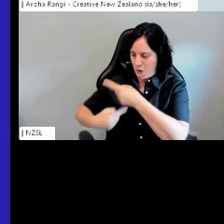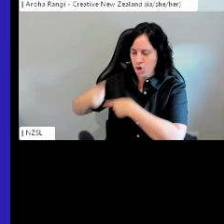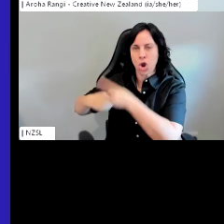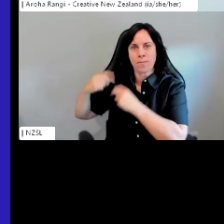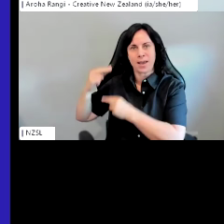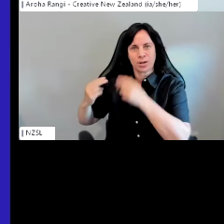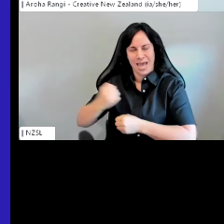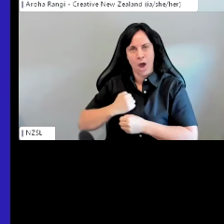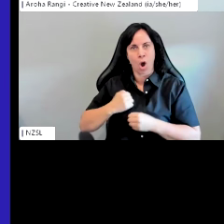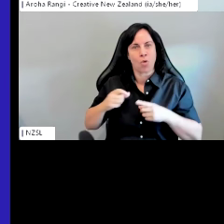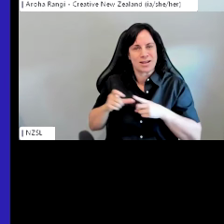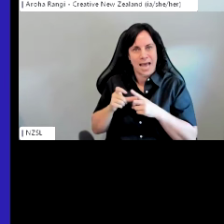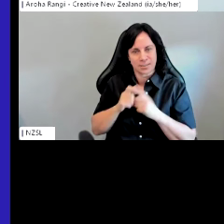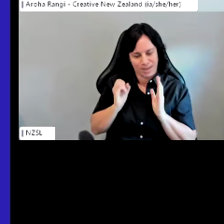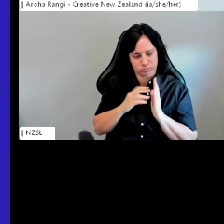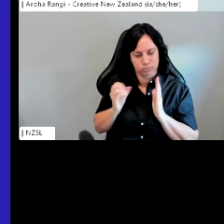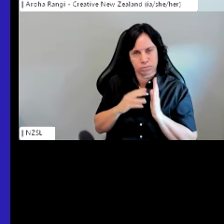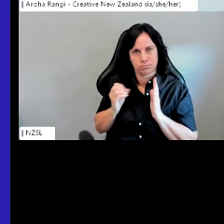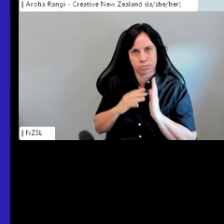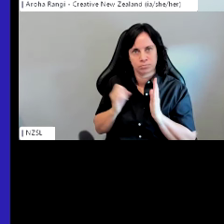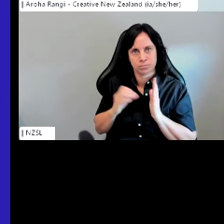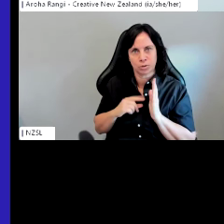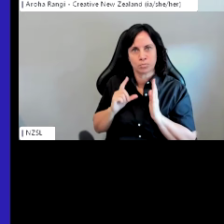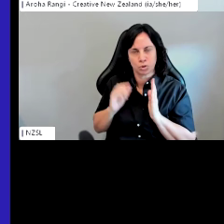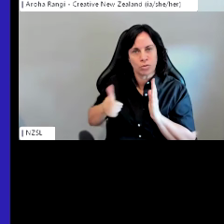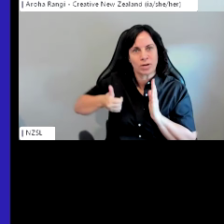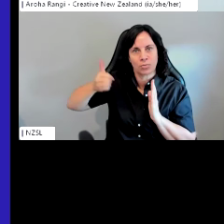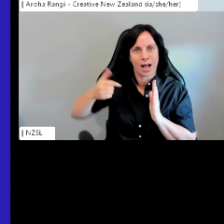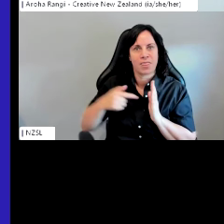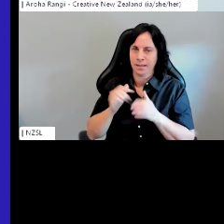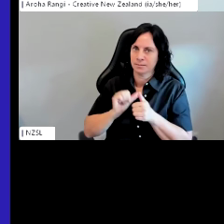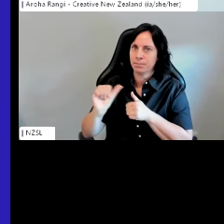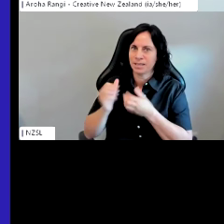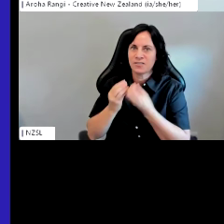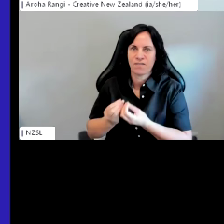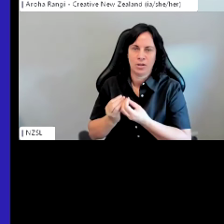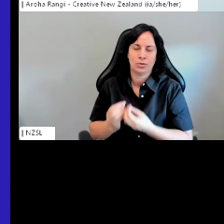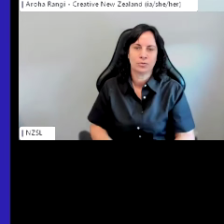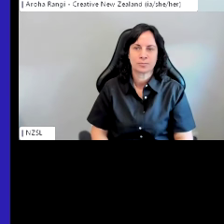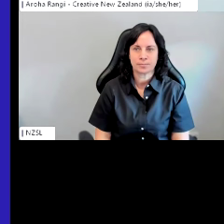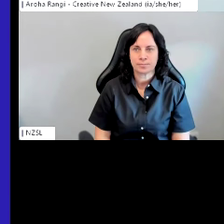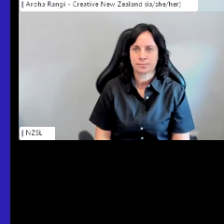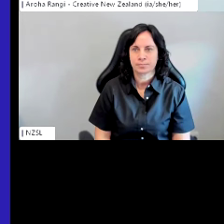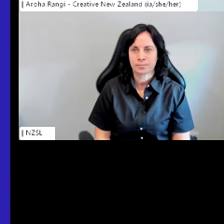were doing that really really well, I think it's probably the biggest value you're going to get.